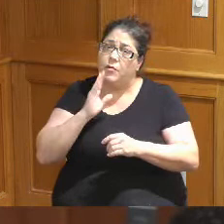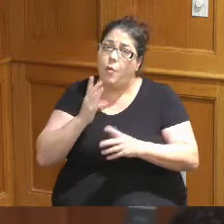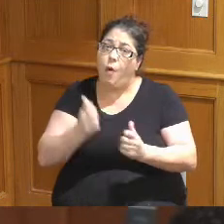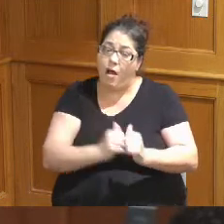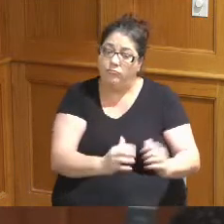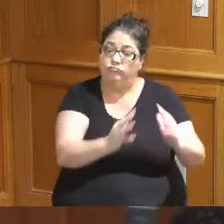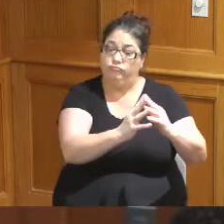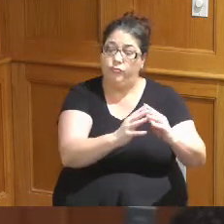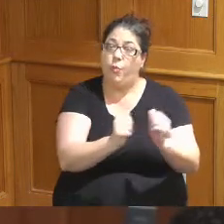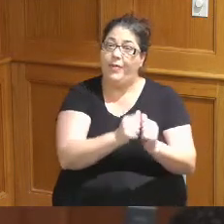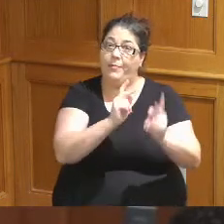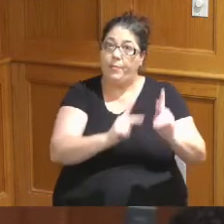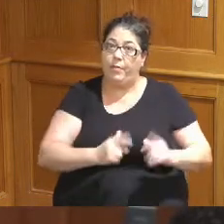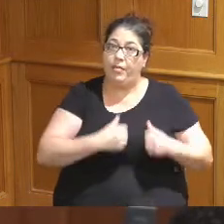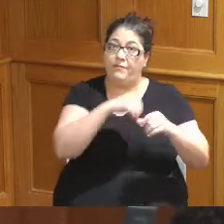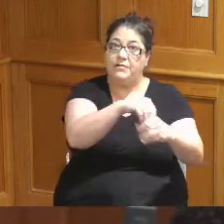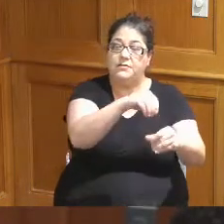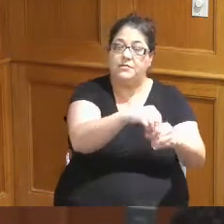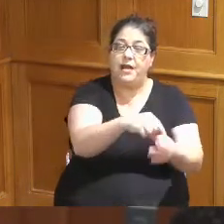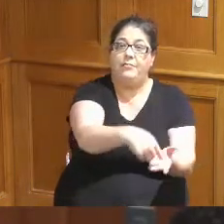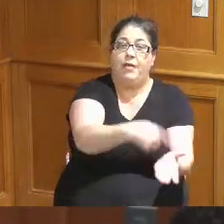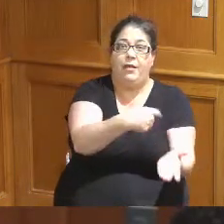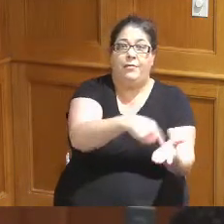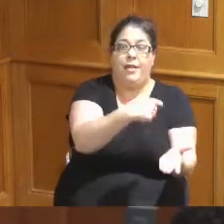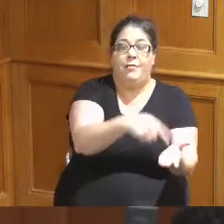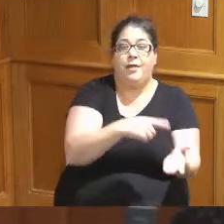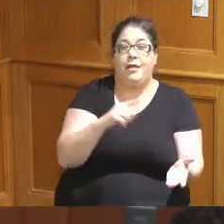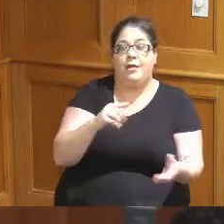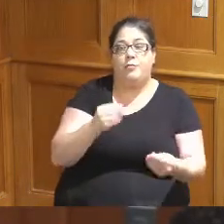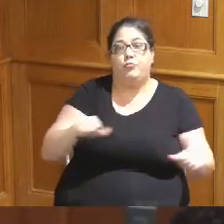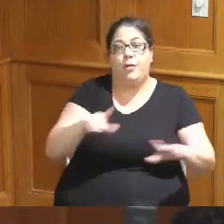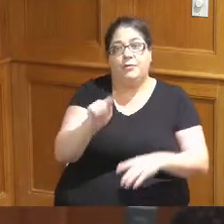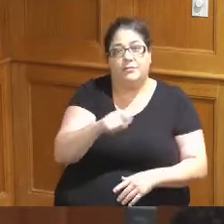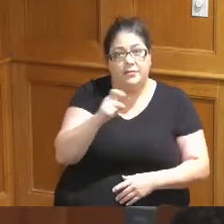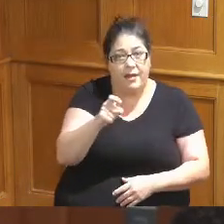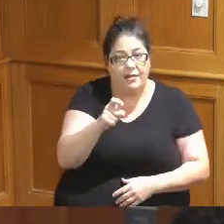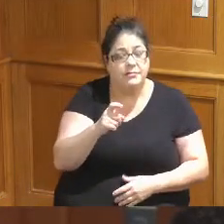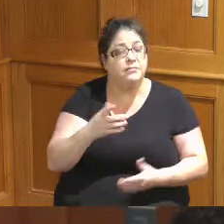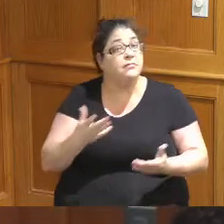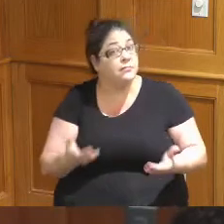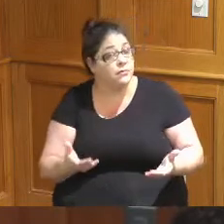we can assist with that and bringing those properties back on really what needs to happen is